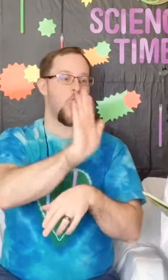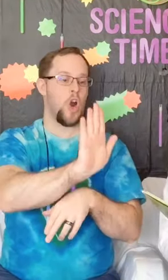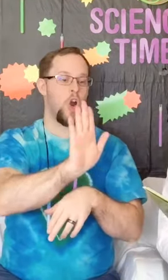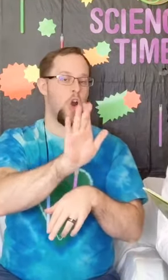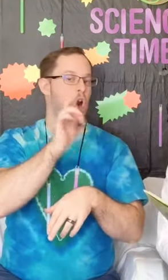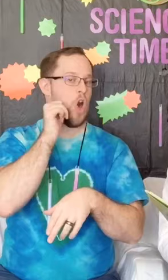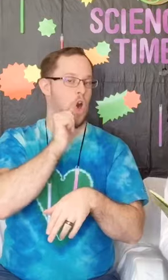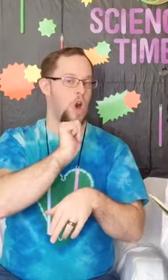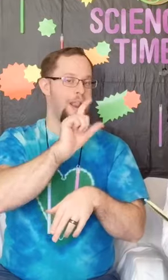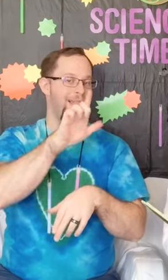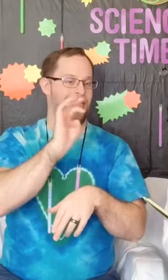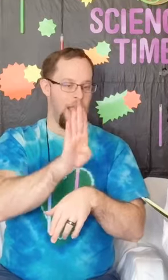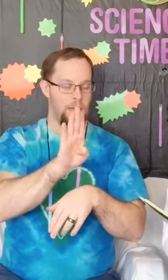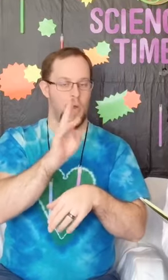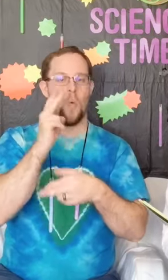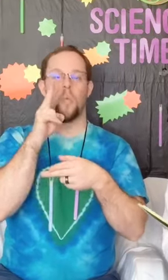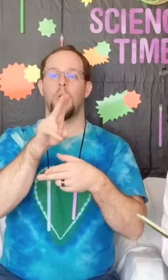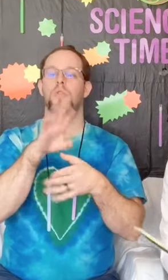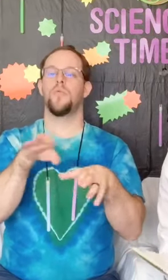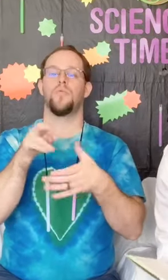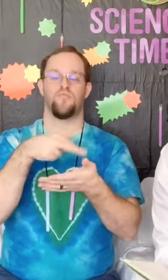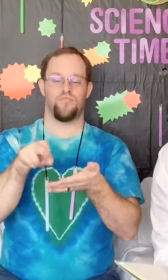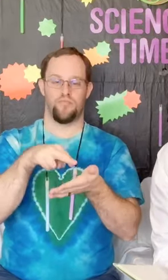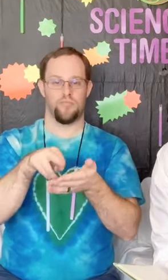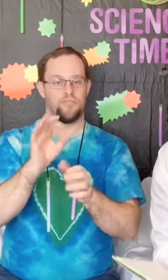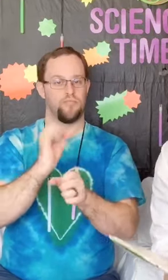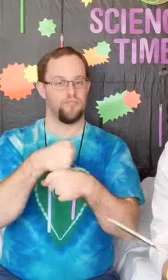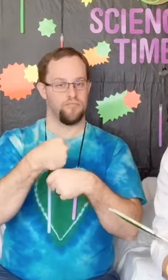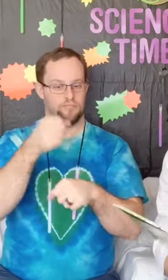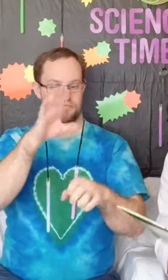He watched her doing research, performing experiments,